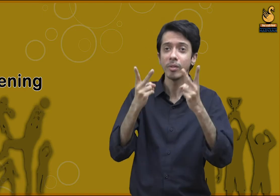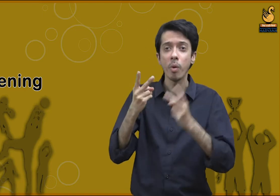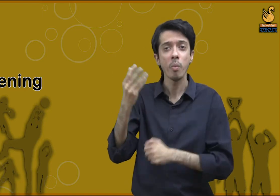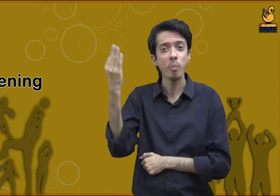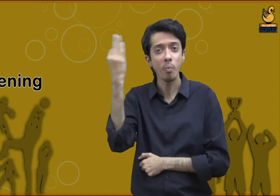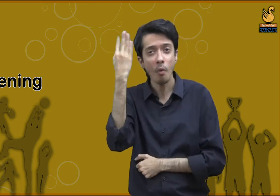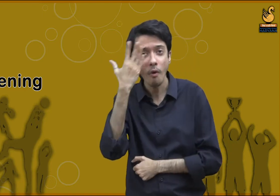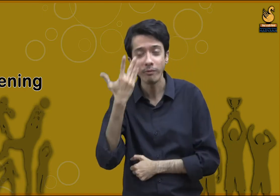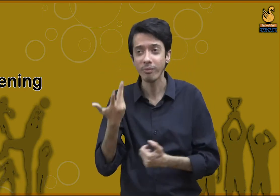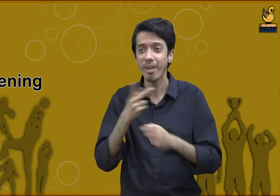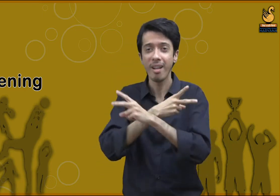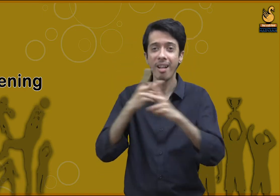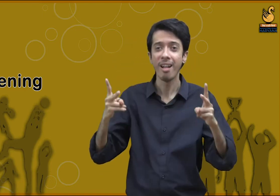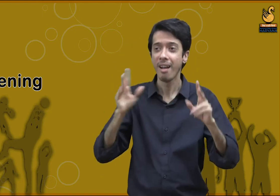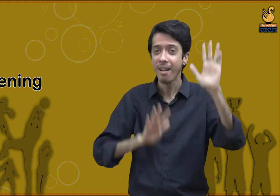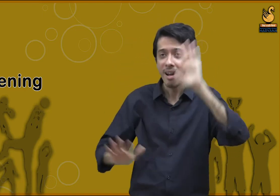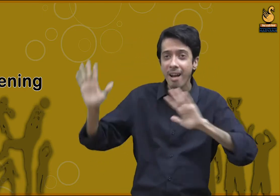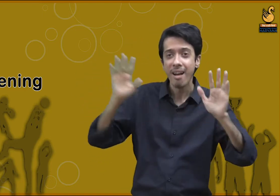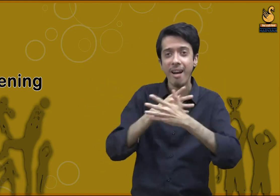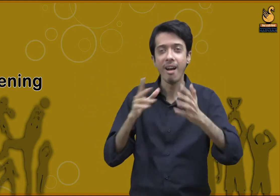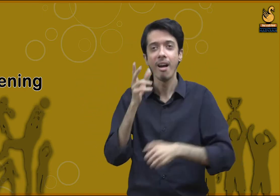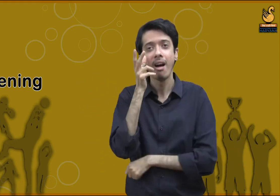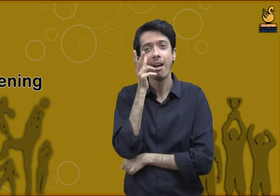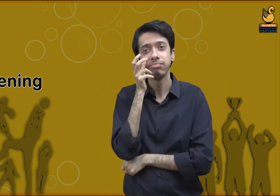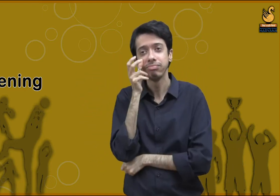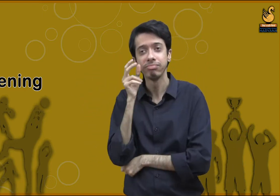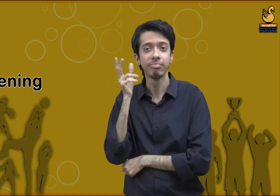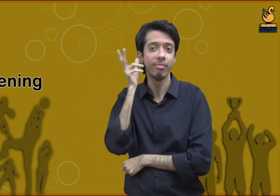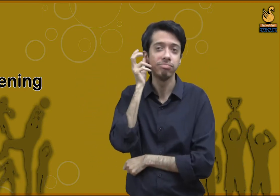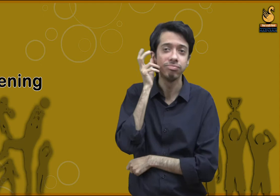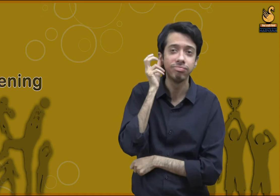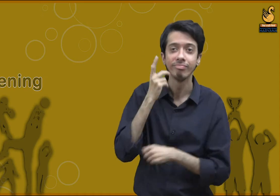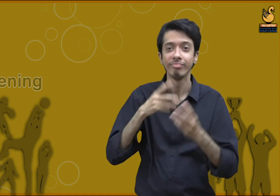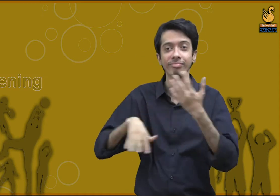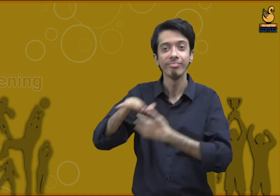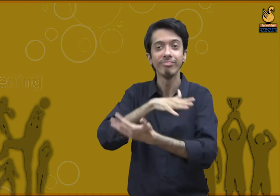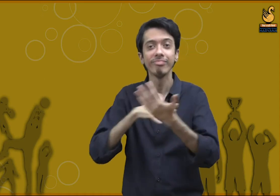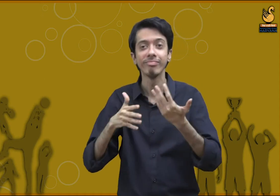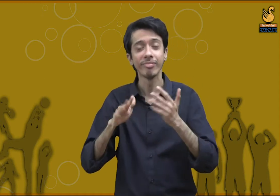for watching movies or theaters, they listen very carefully what is being spoken around.